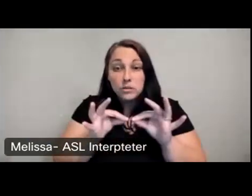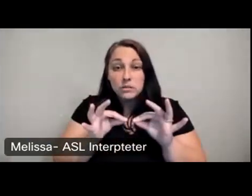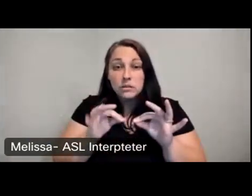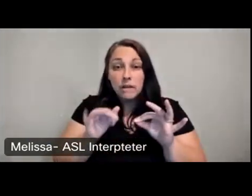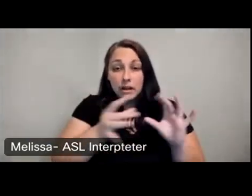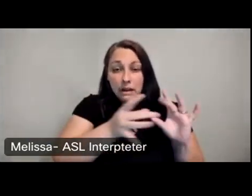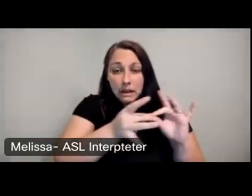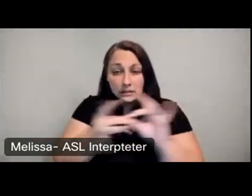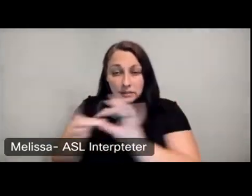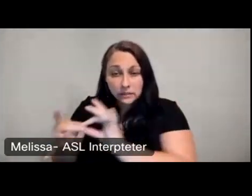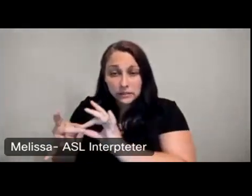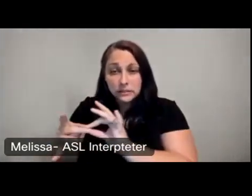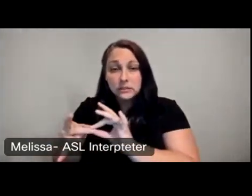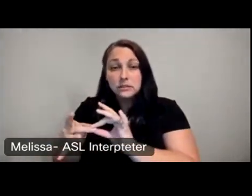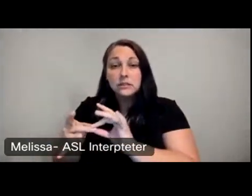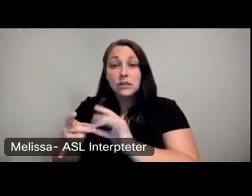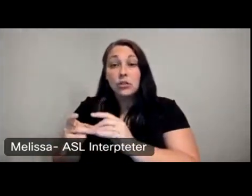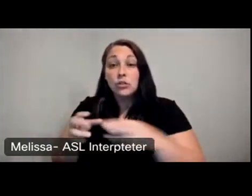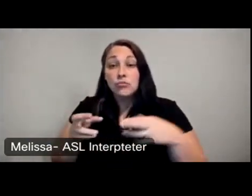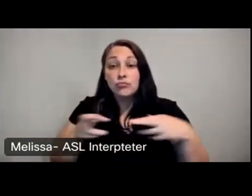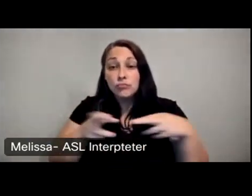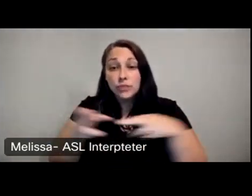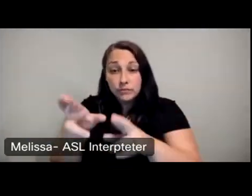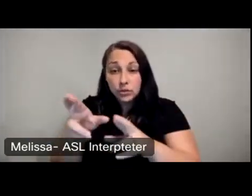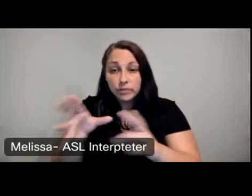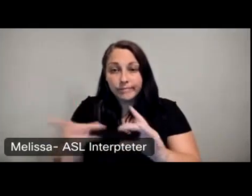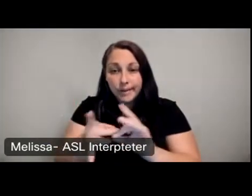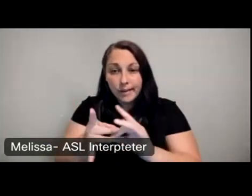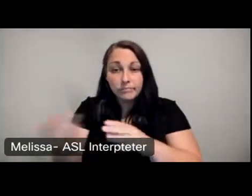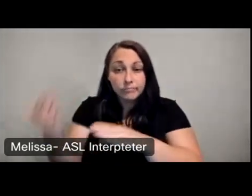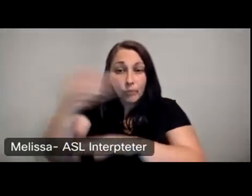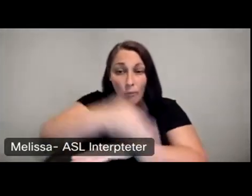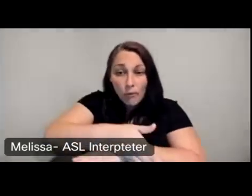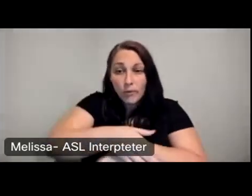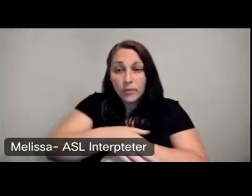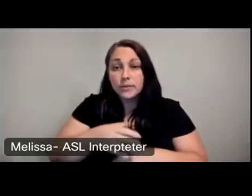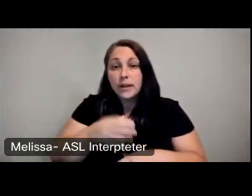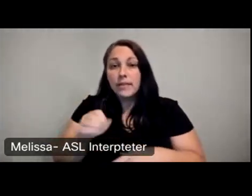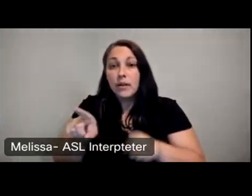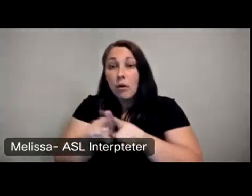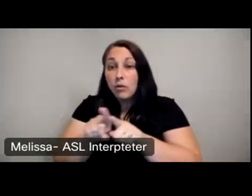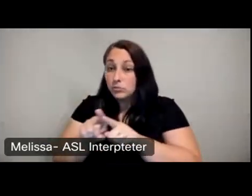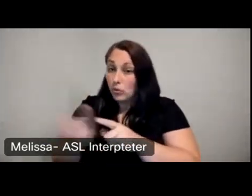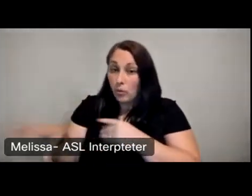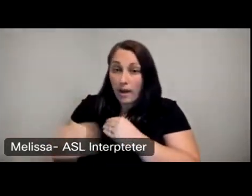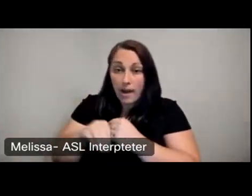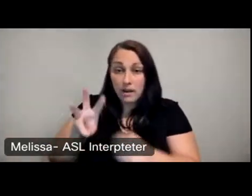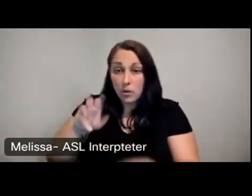um across the river and be a wonderful addition to Ward 7 with obviously tremendous teamwork